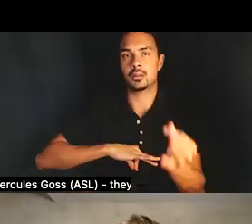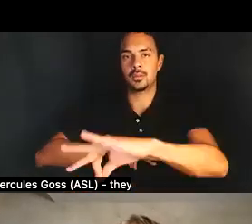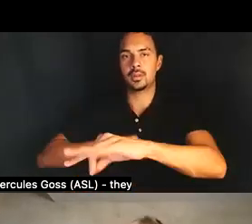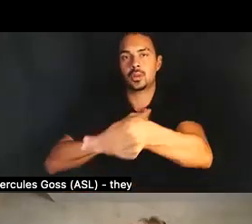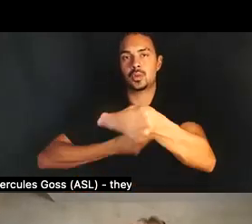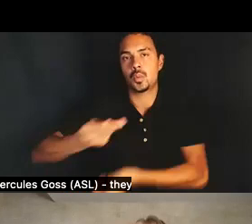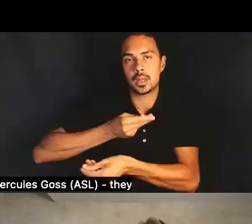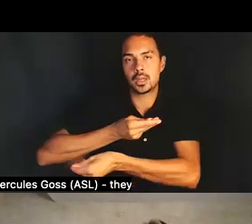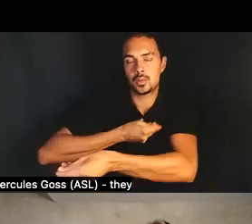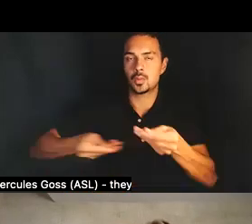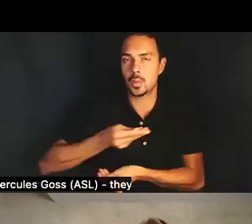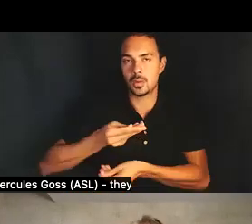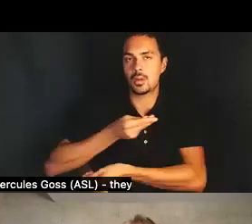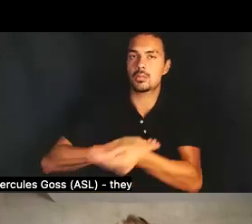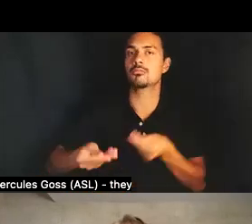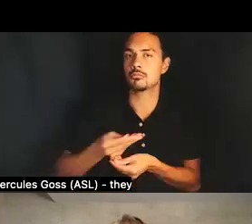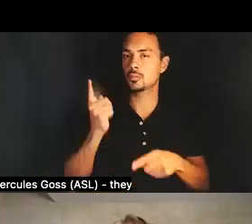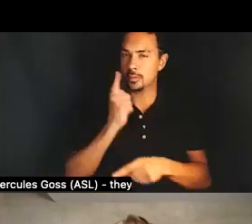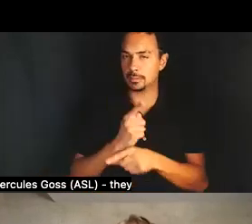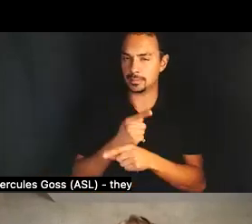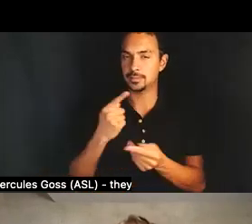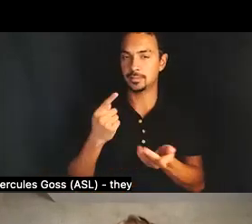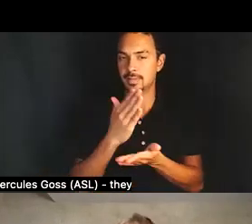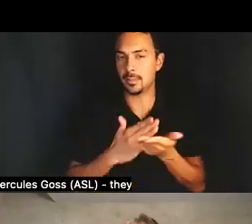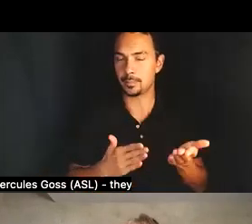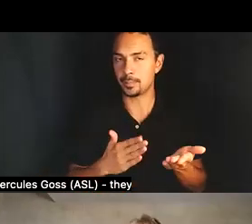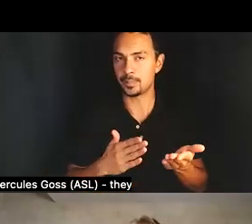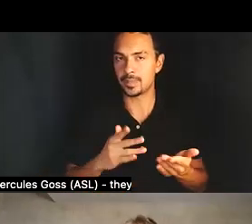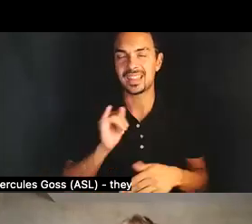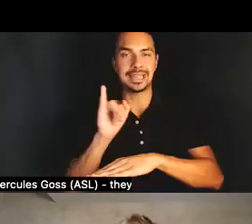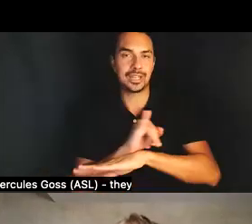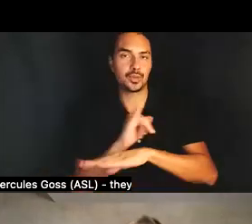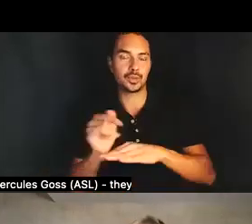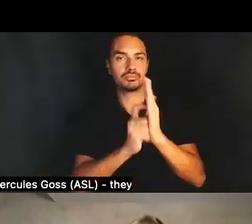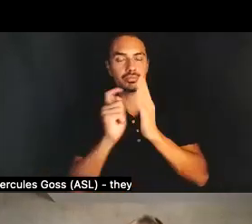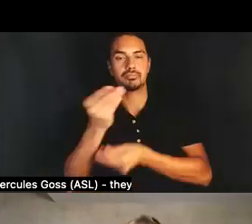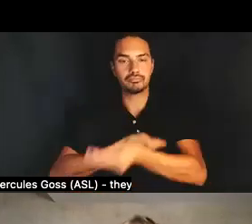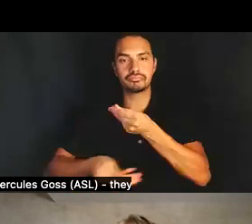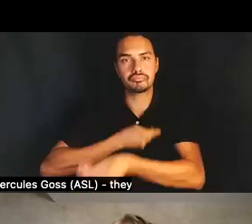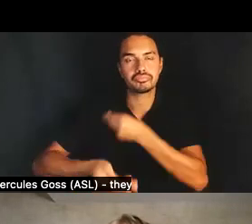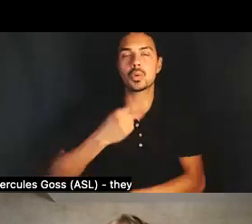your industry are always so much more than the role that they play. Right? So, you know,